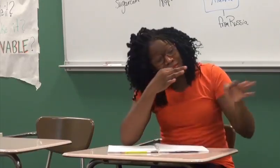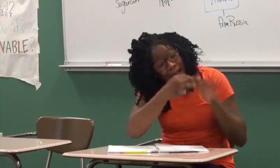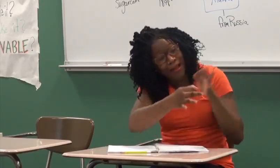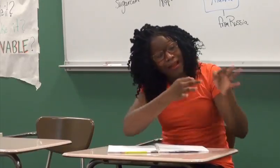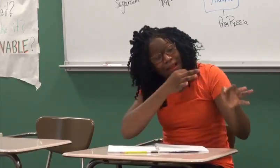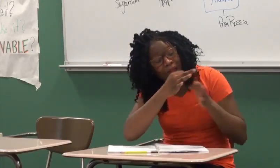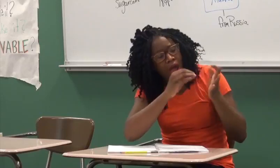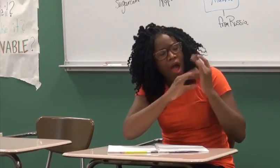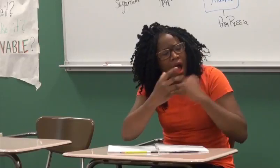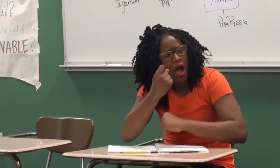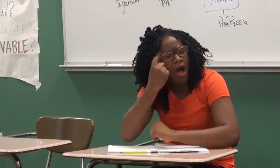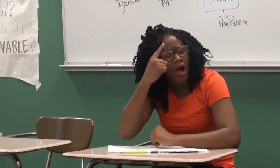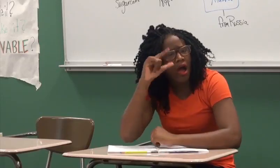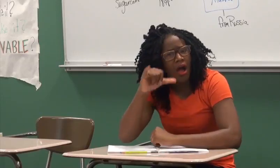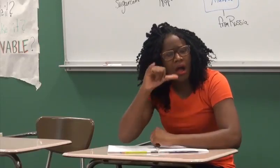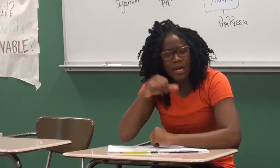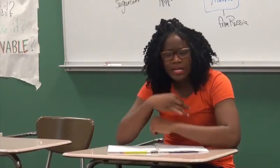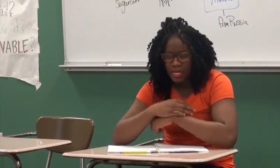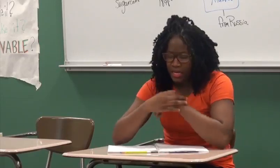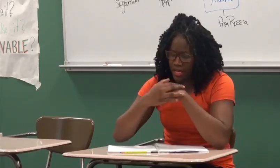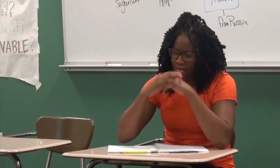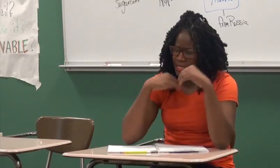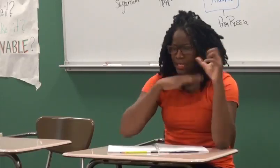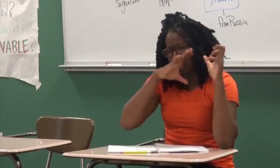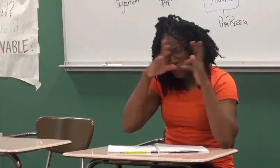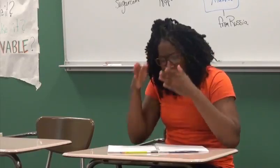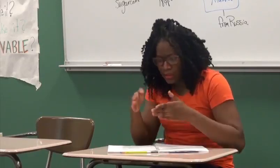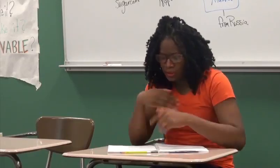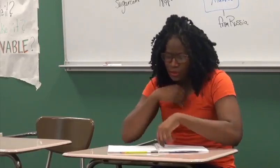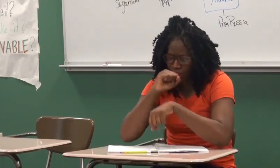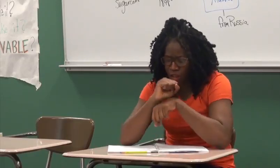explain things the teacher said because they could not understand the teacher.